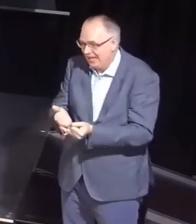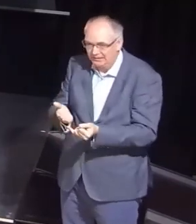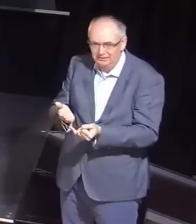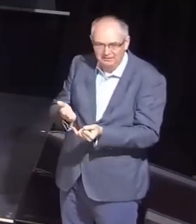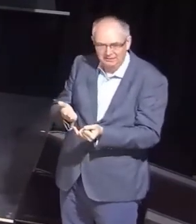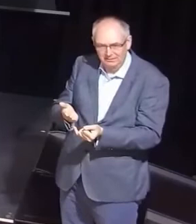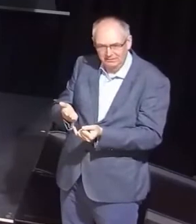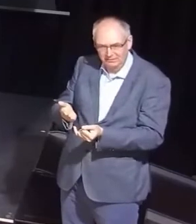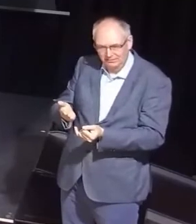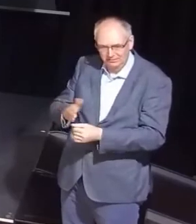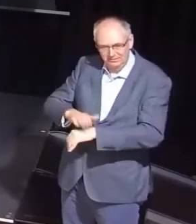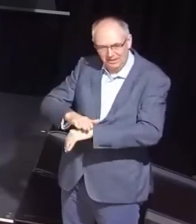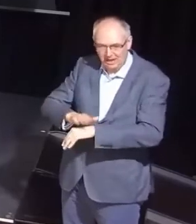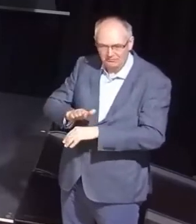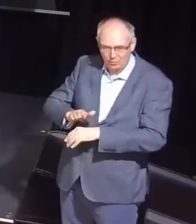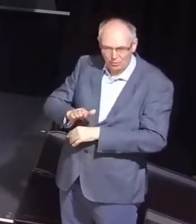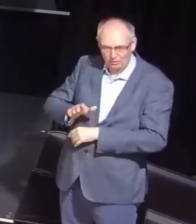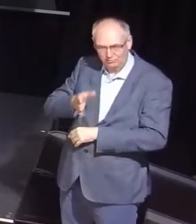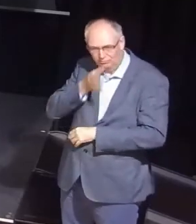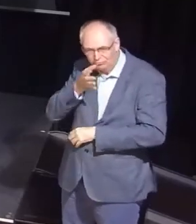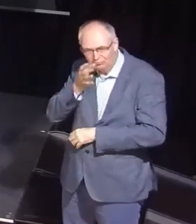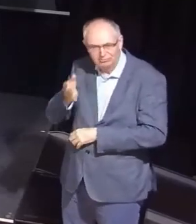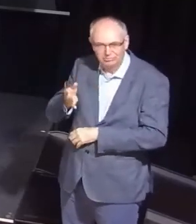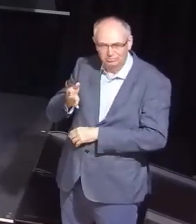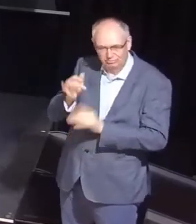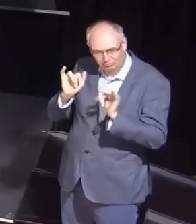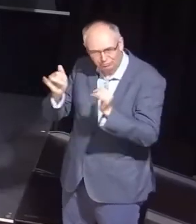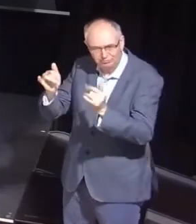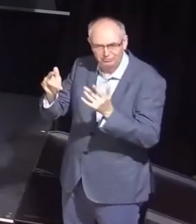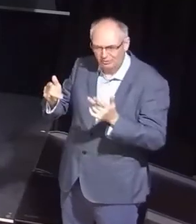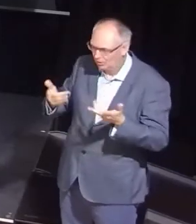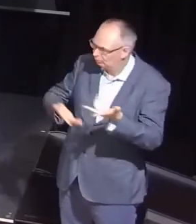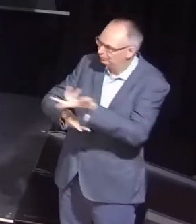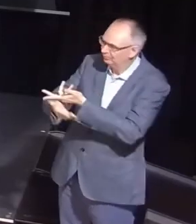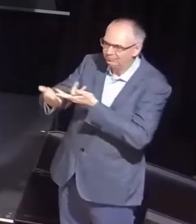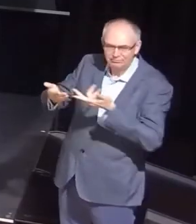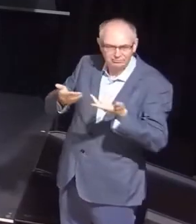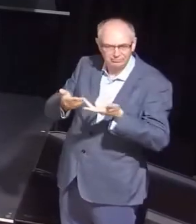and getting everyone together just to chat in an open, safe environment.